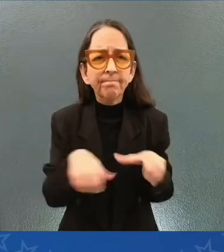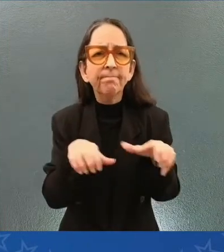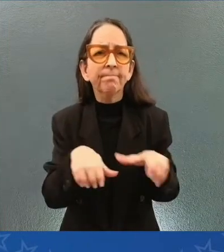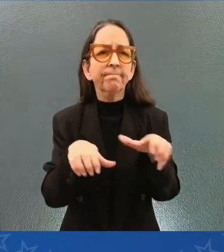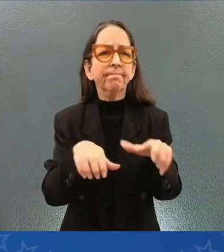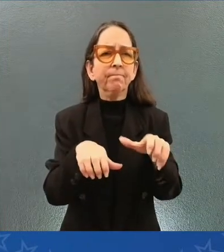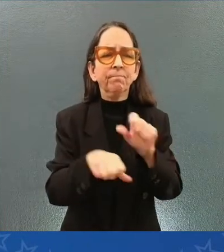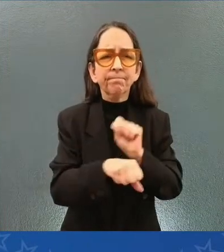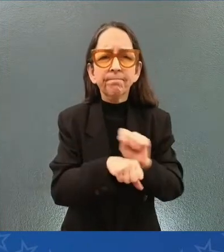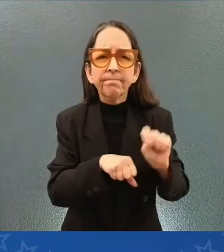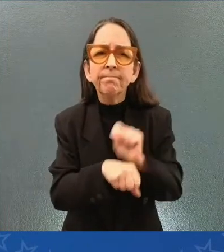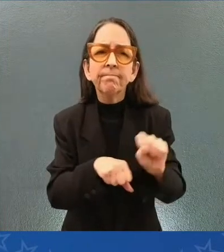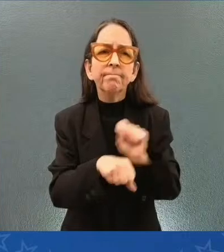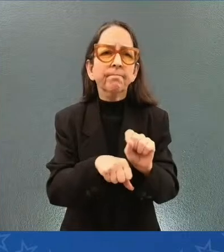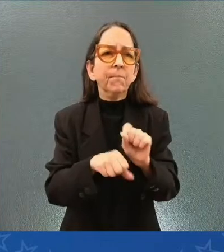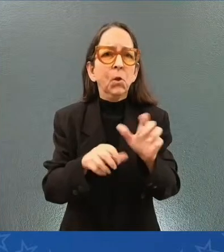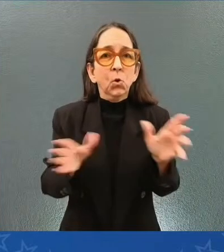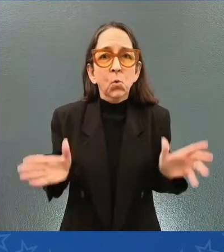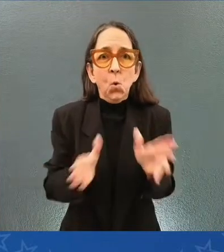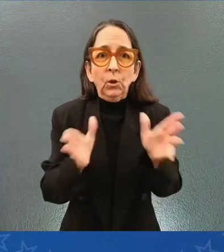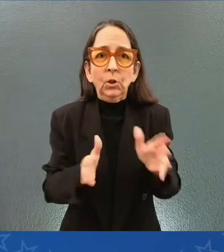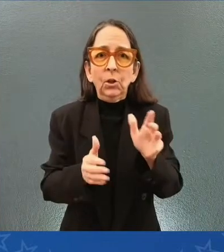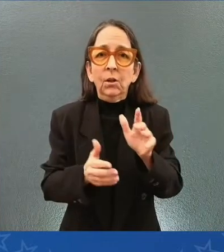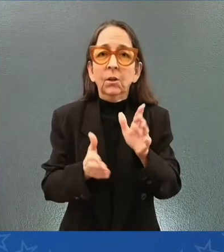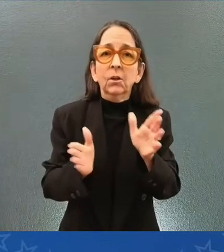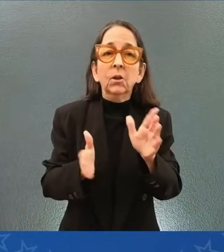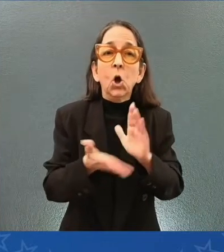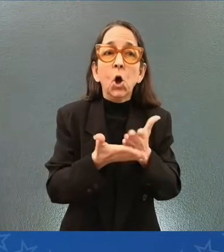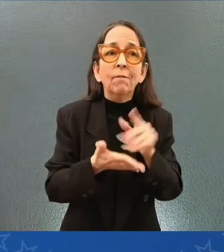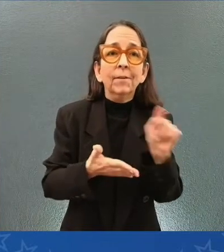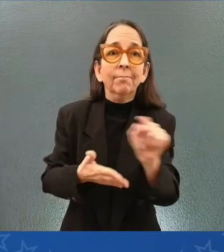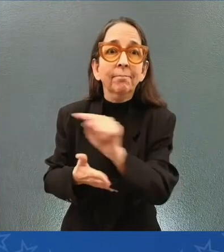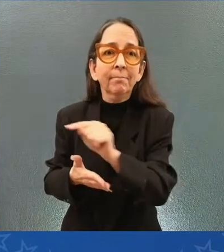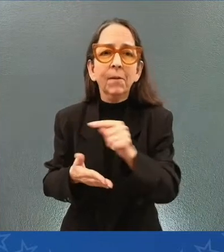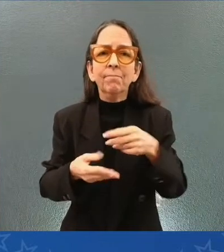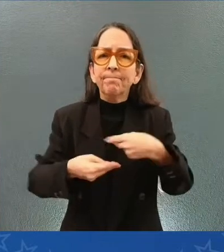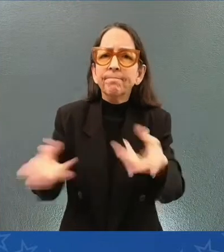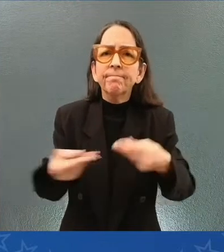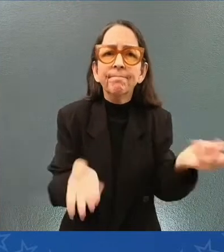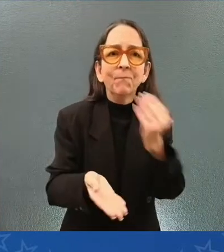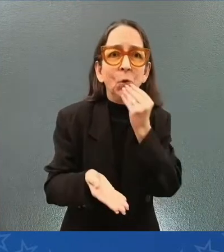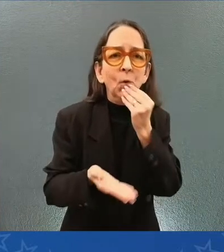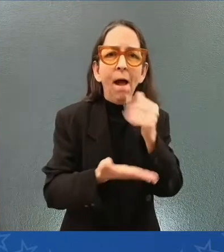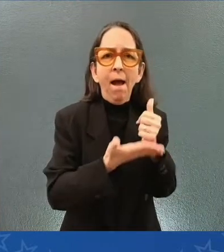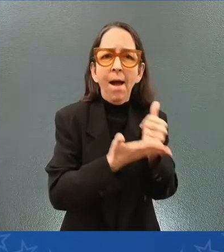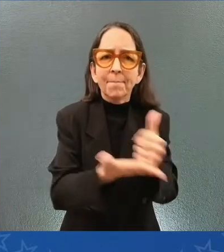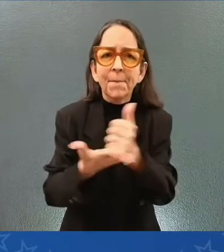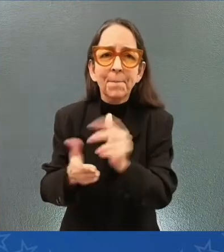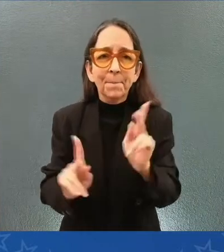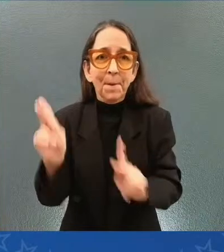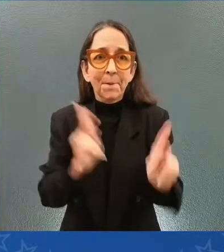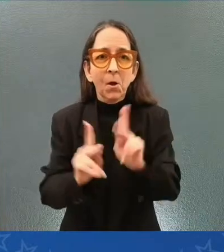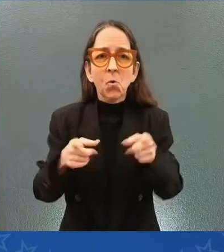and providing meals to people left in the wake of natural disasters and war. With his unmatched personality and heart.